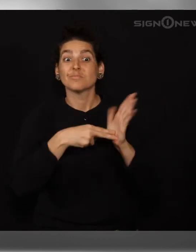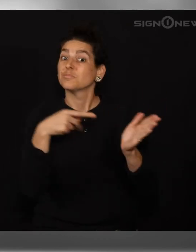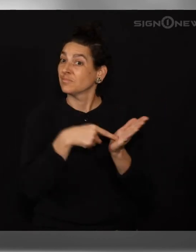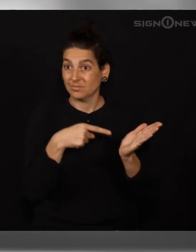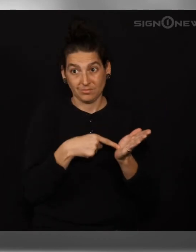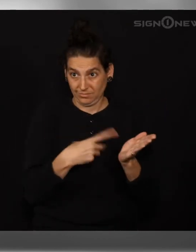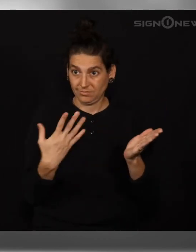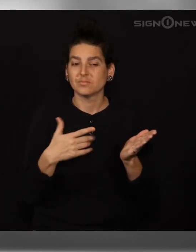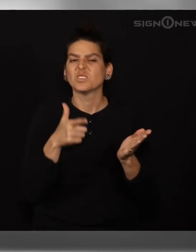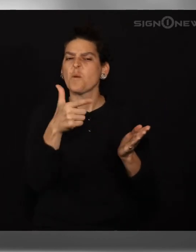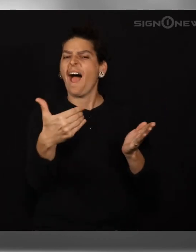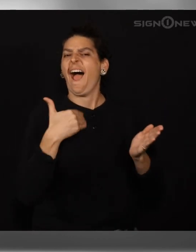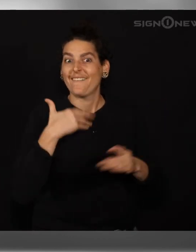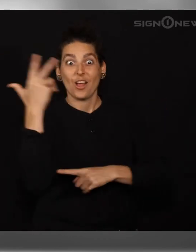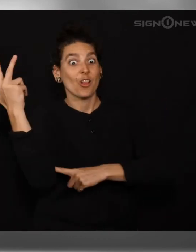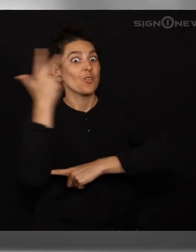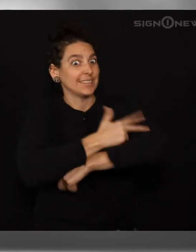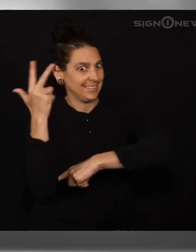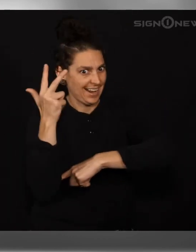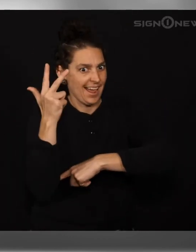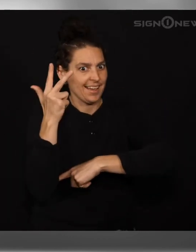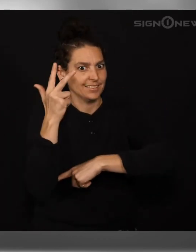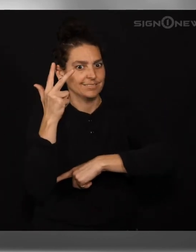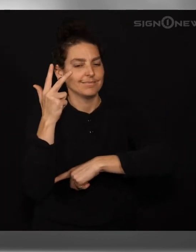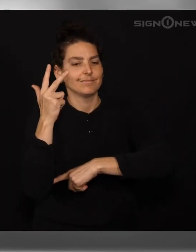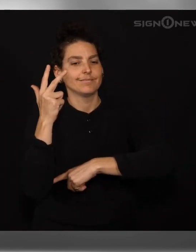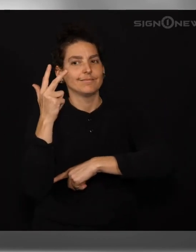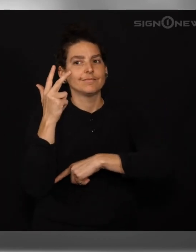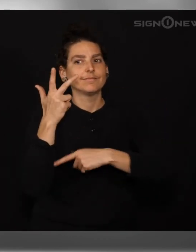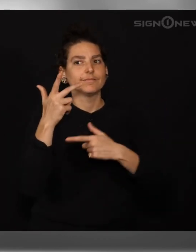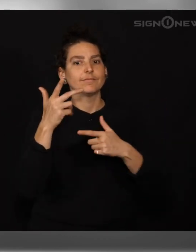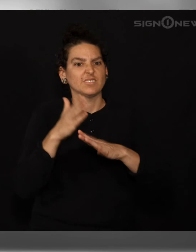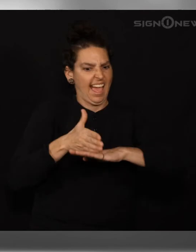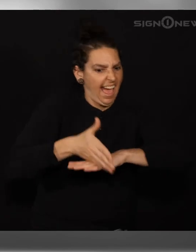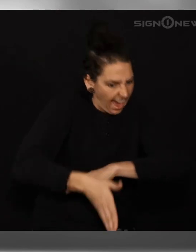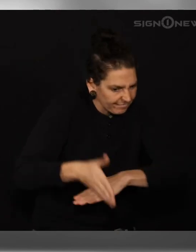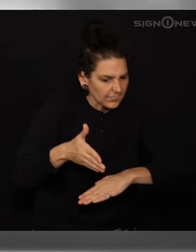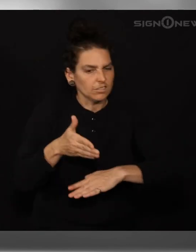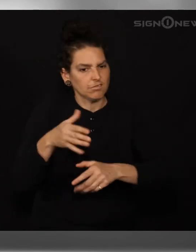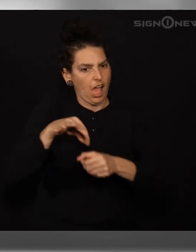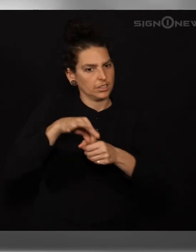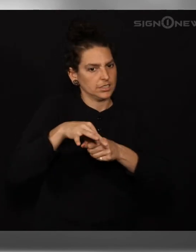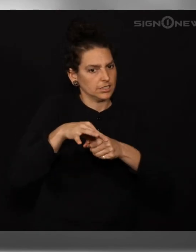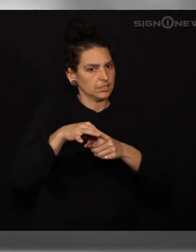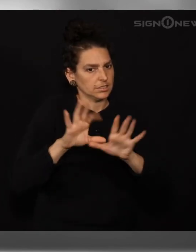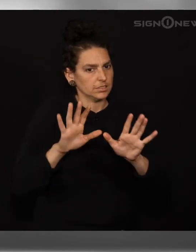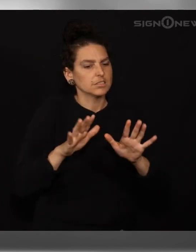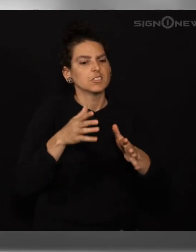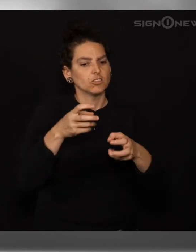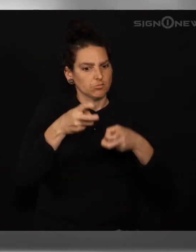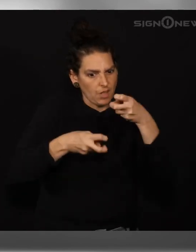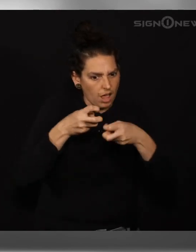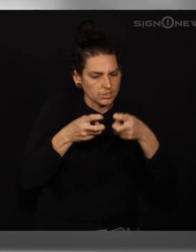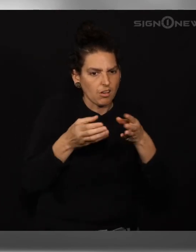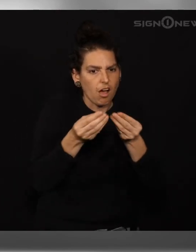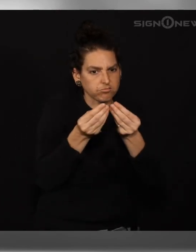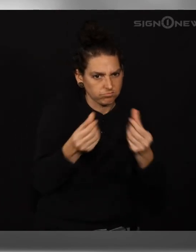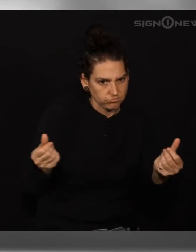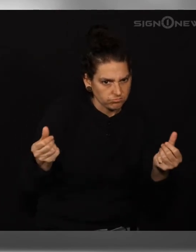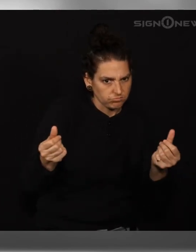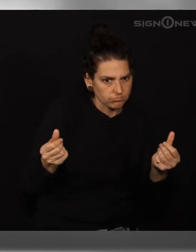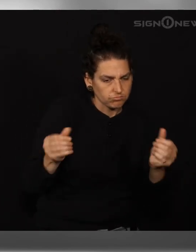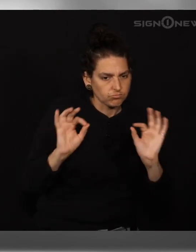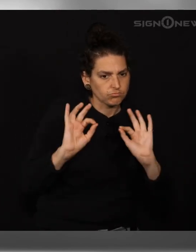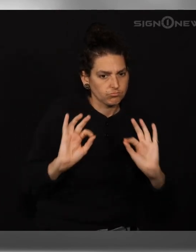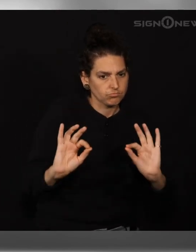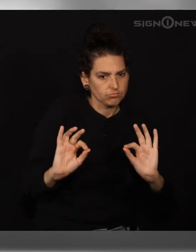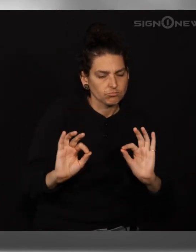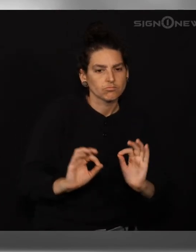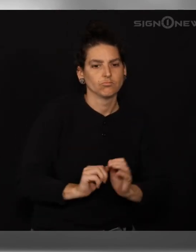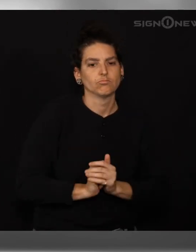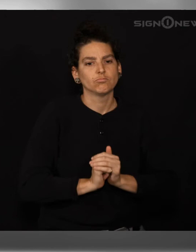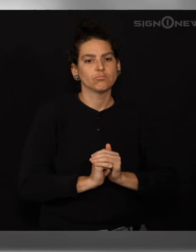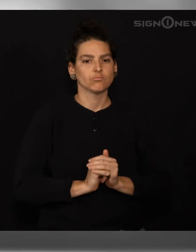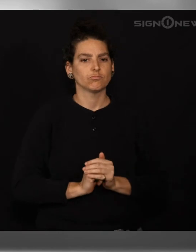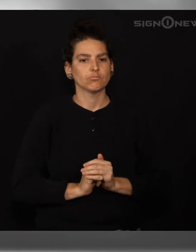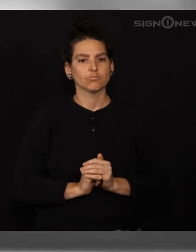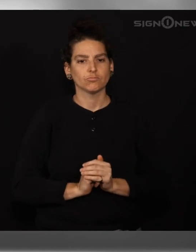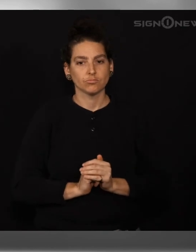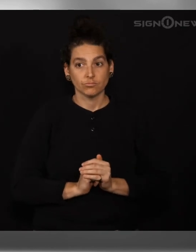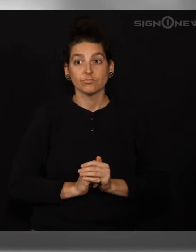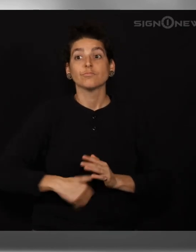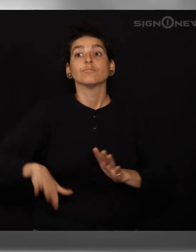three days after the election to solve the problem and have your vote count.